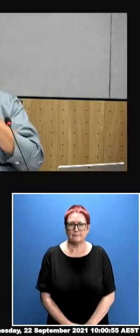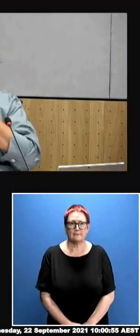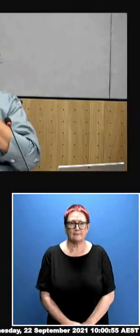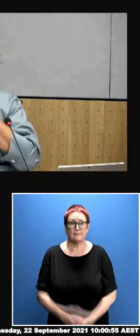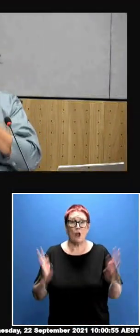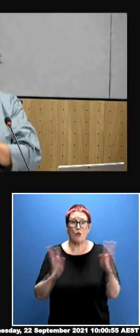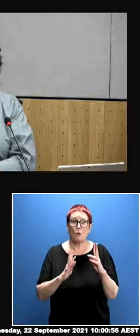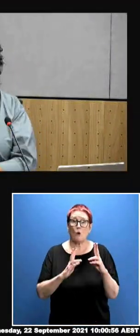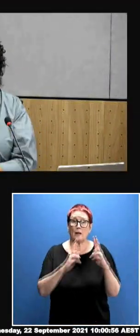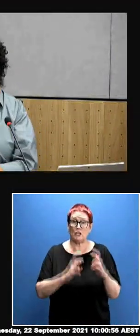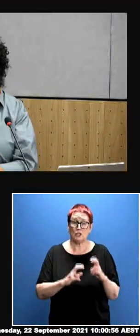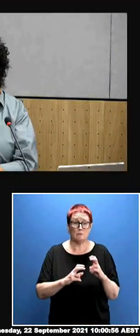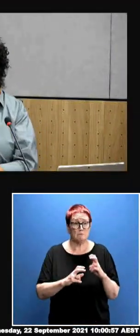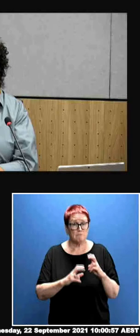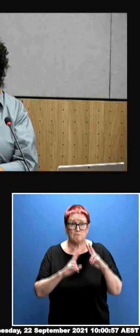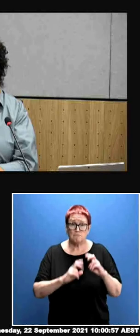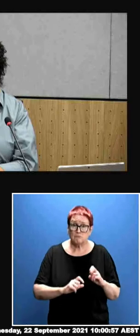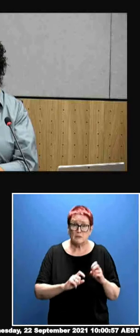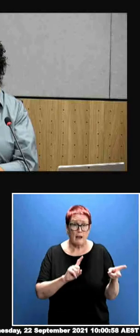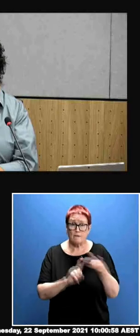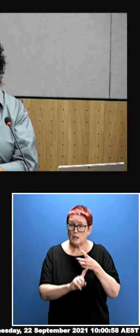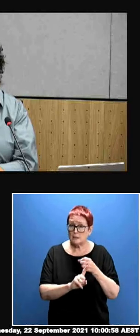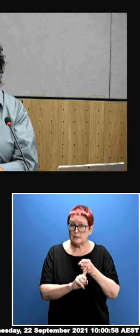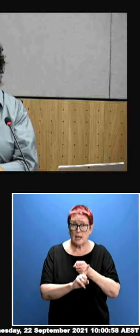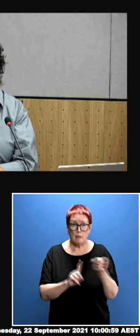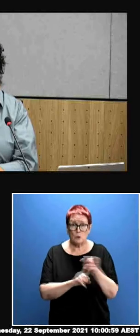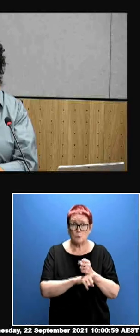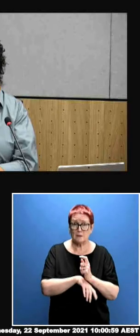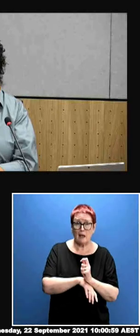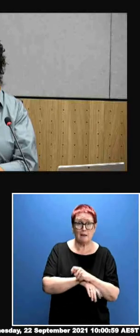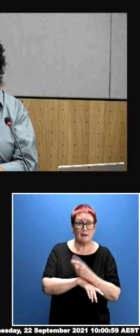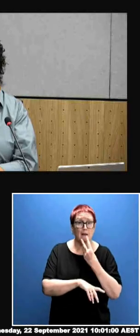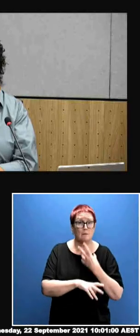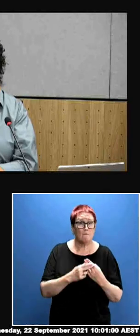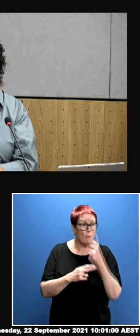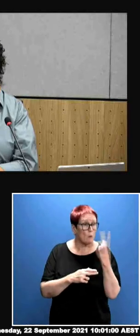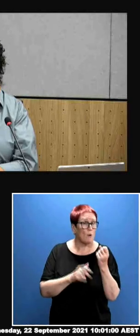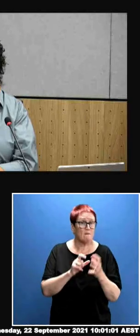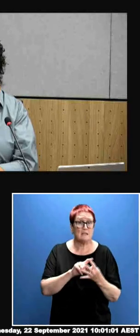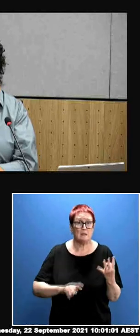The Royal Commission into violence, abuse, neglect, and exploitation of people with disability is now in session.